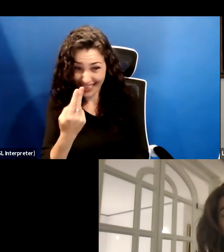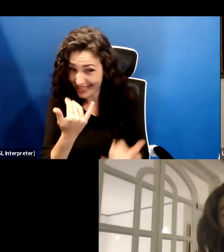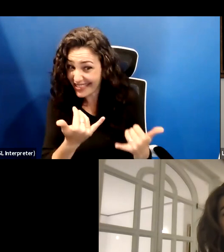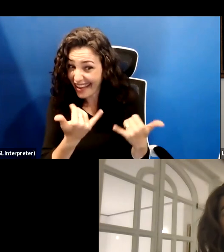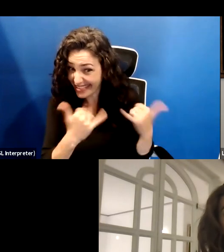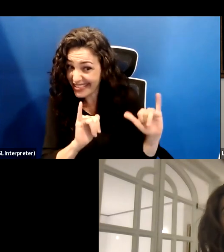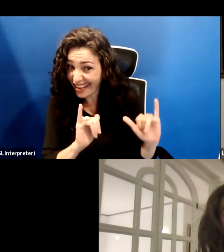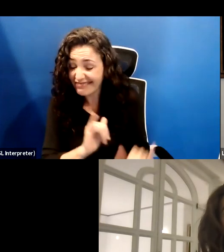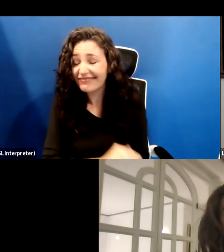So I think that,